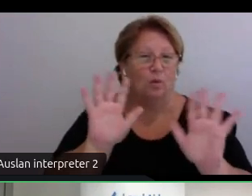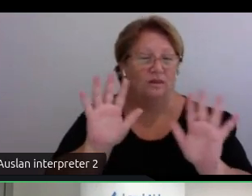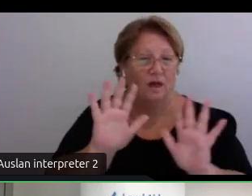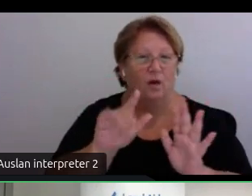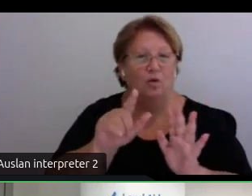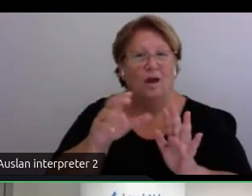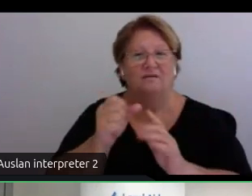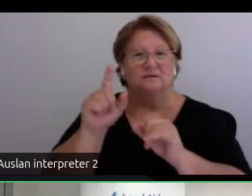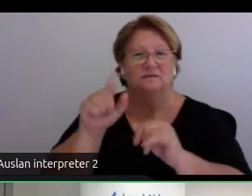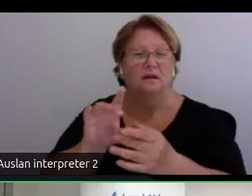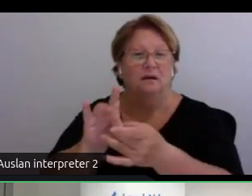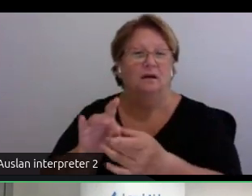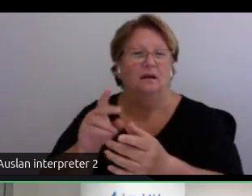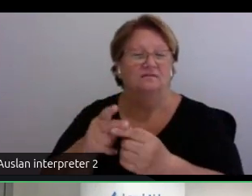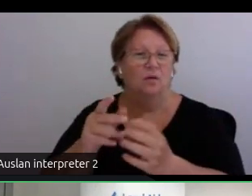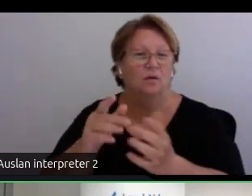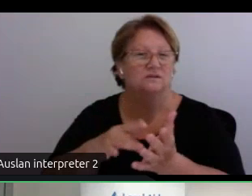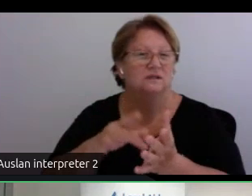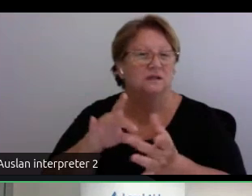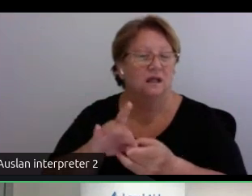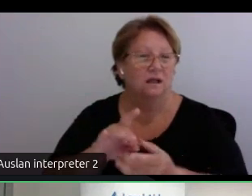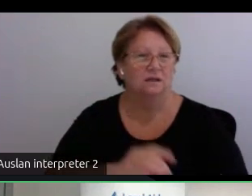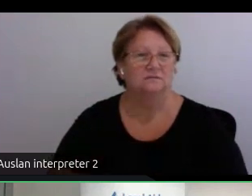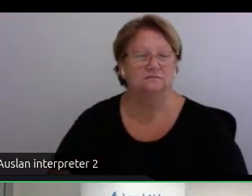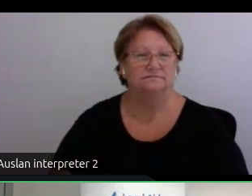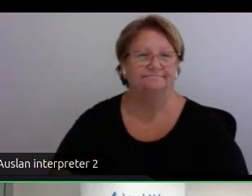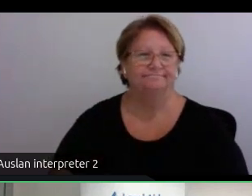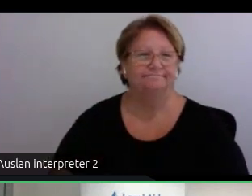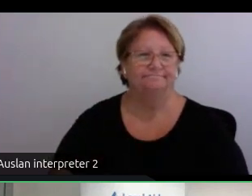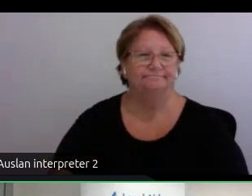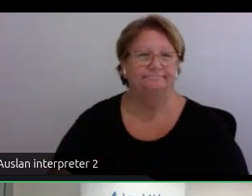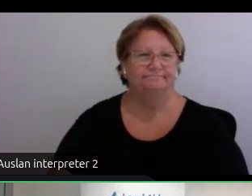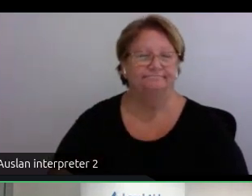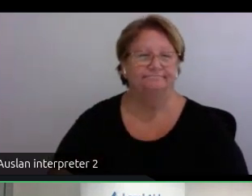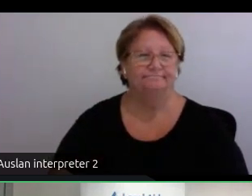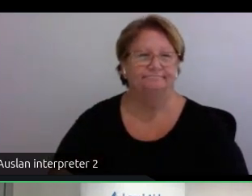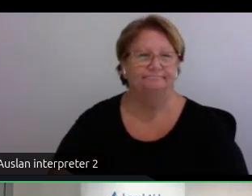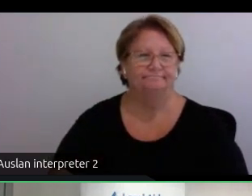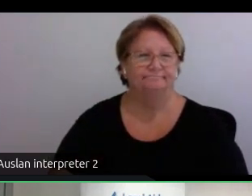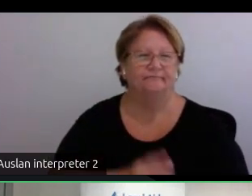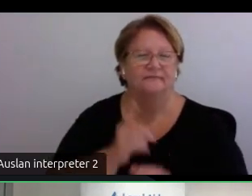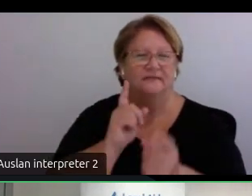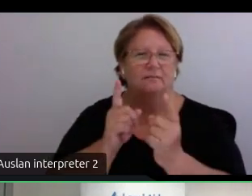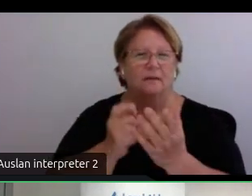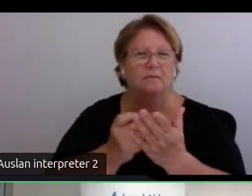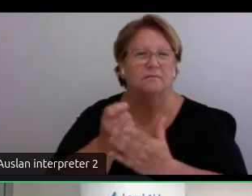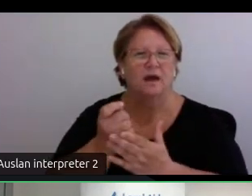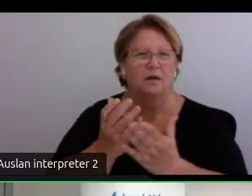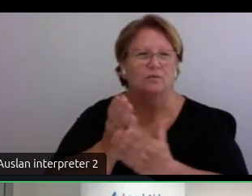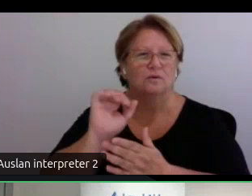income payment and sometimes the grants are paid via that's right through through the um Centrelink